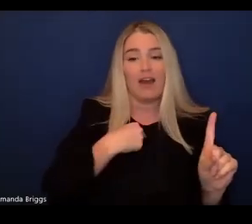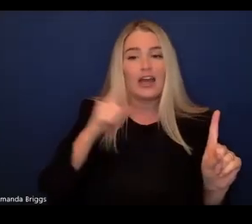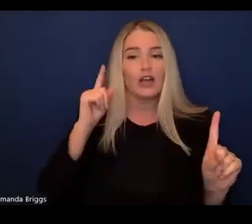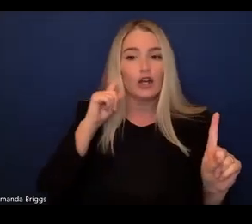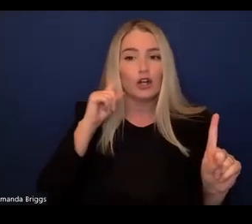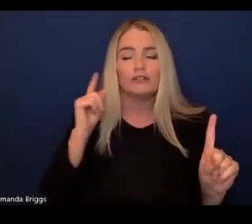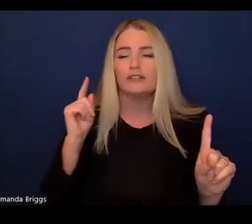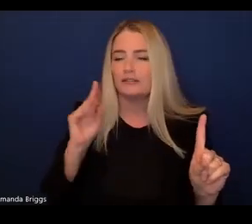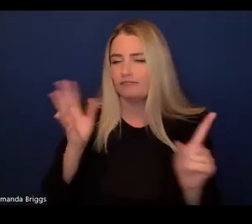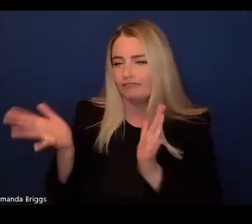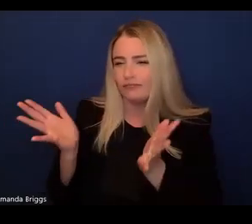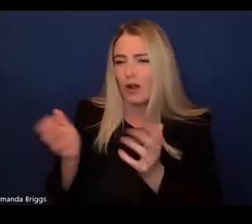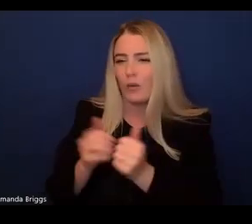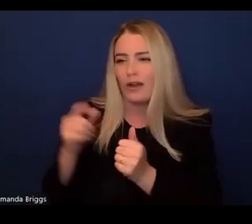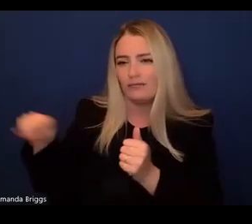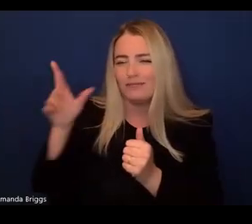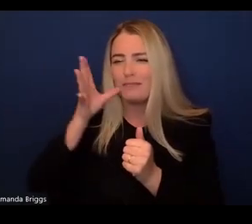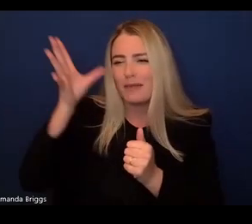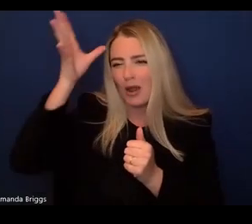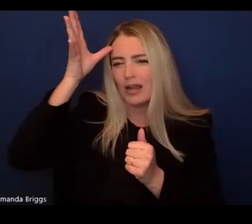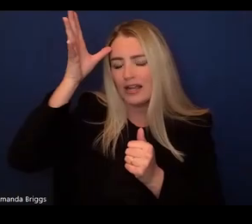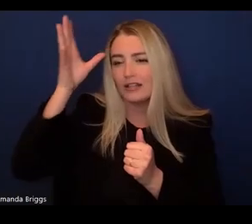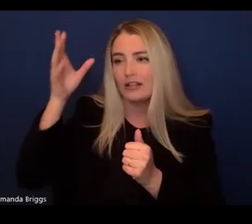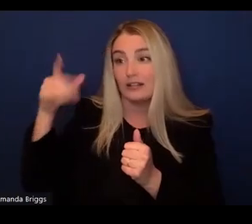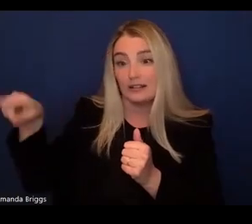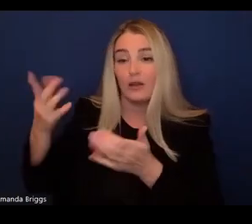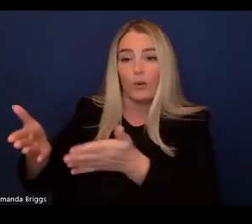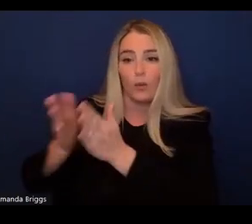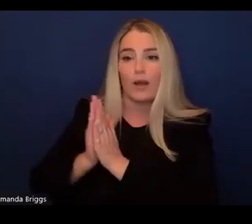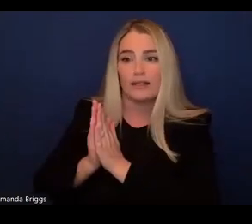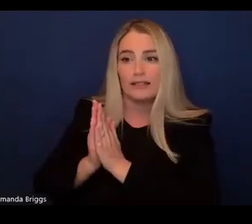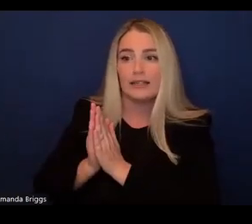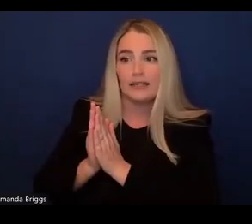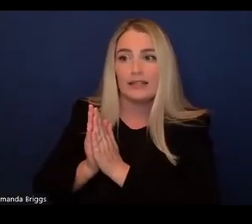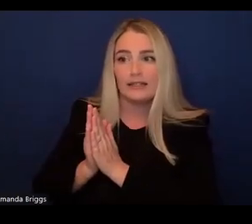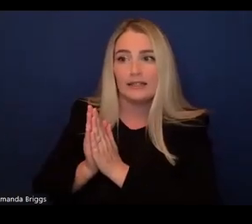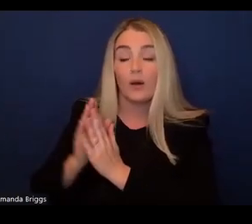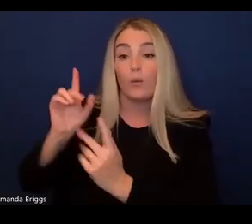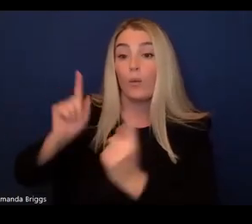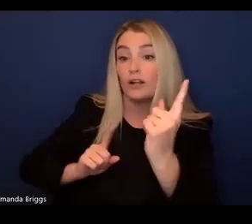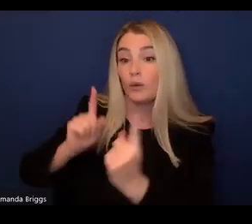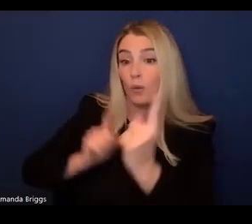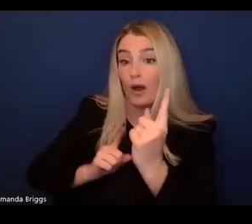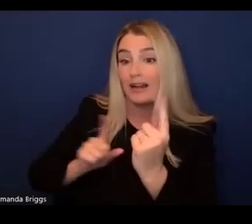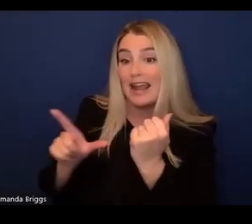and talked to I have talked to parents that have requested, a one- to-one aide.